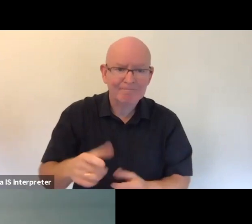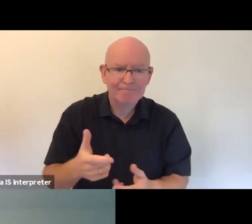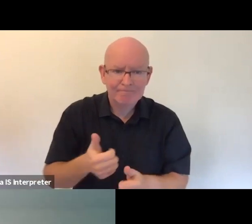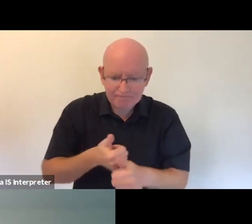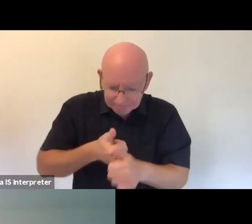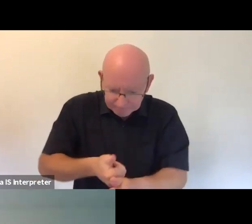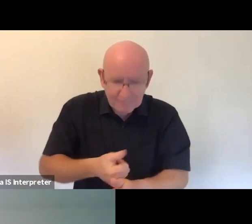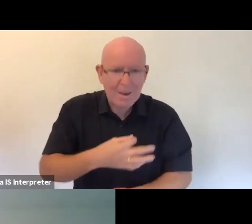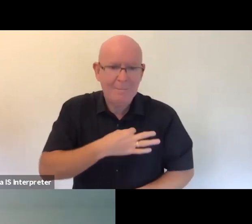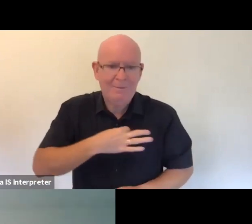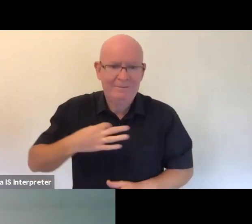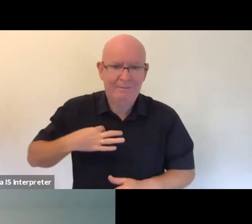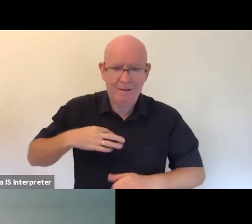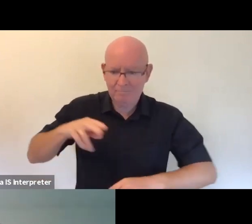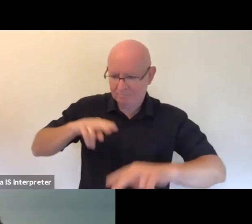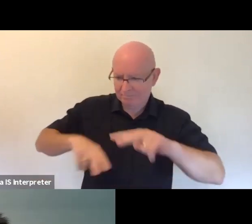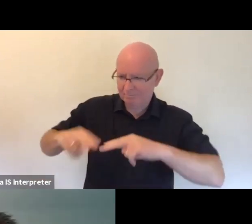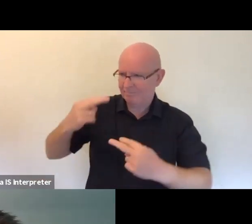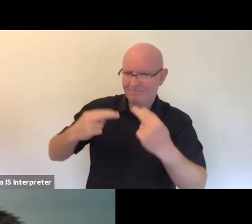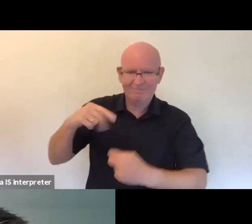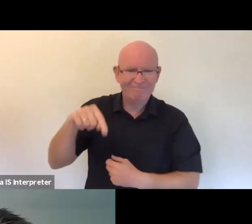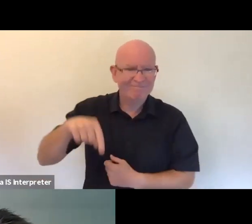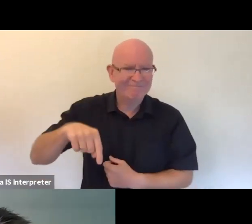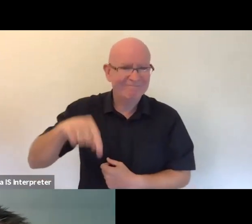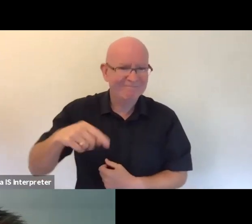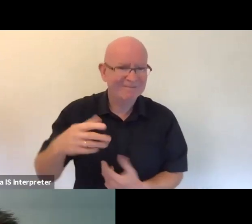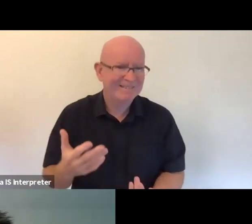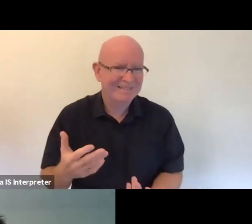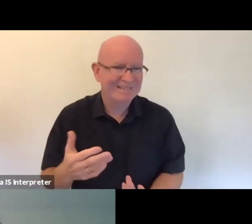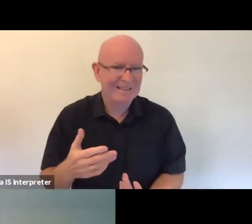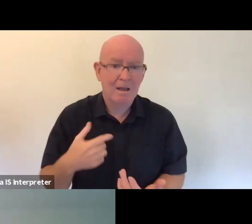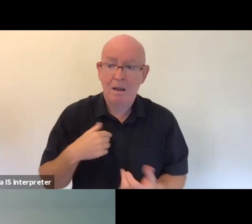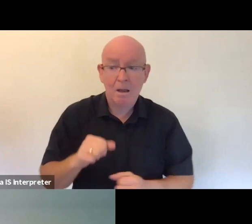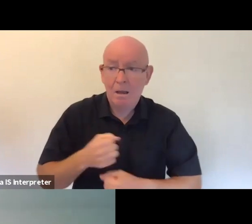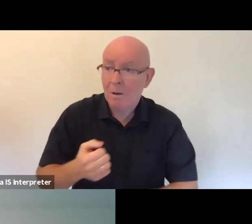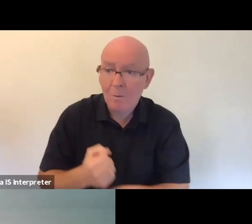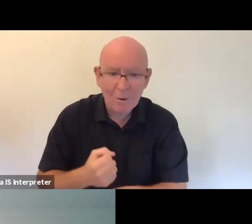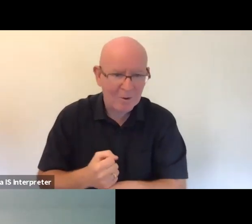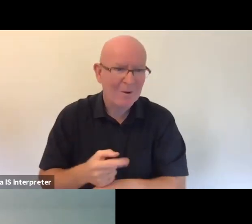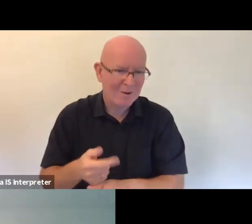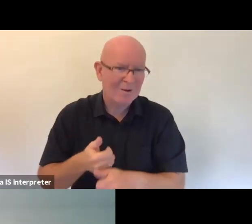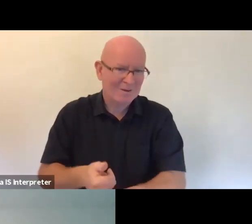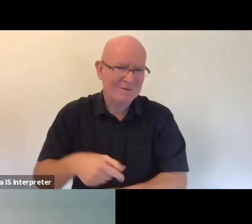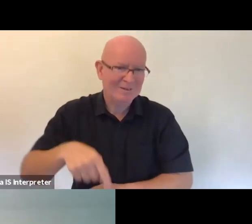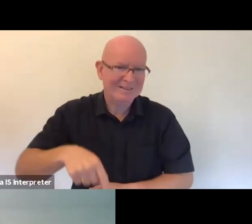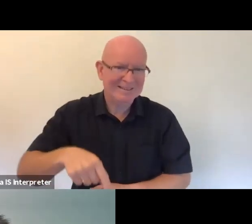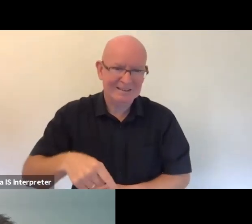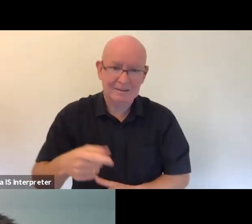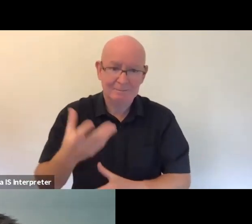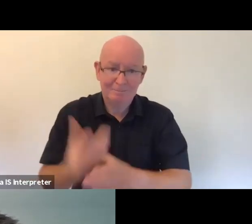it helps but it doesn’t solve the problem. And what we are seeing now with countries like Fiji, Vietnam or others